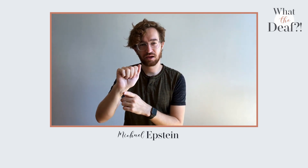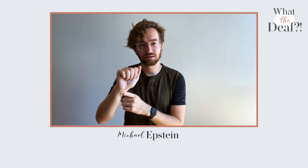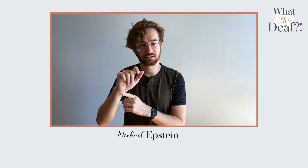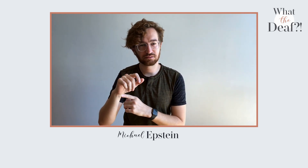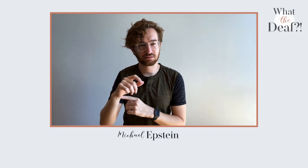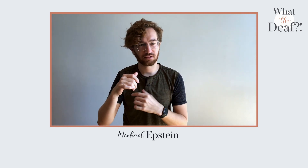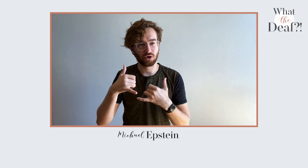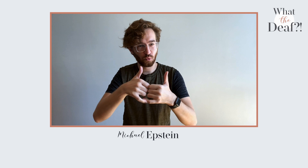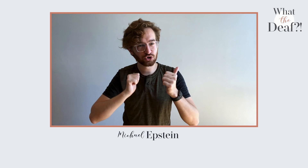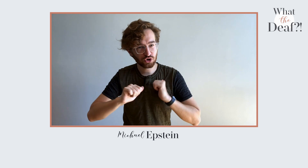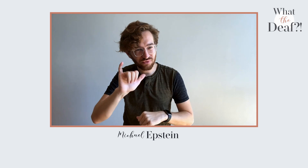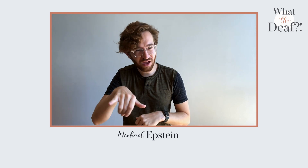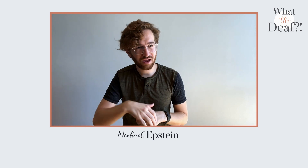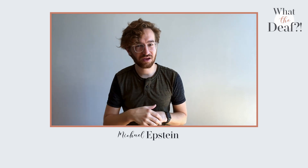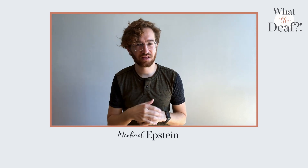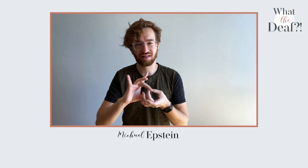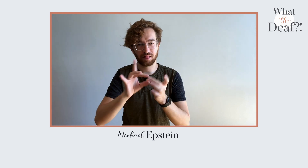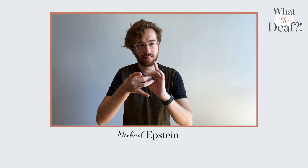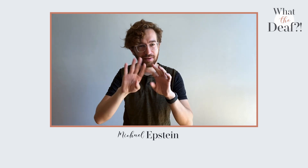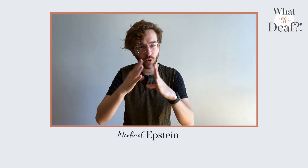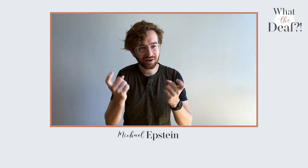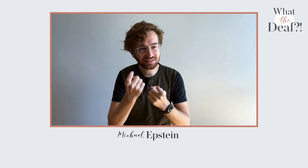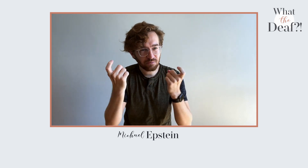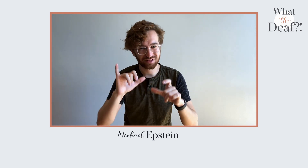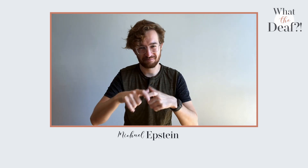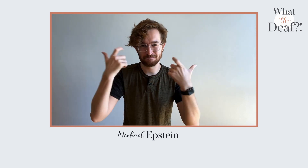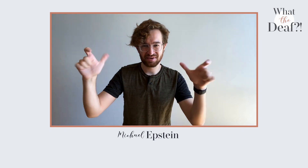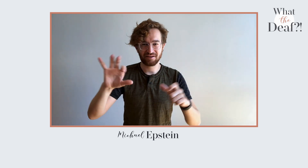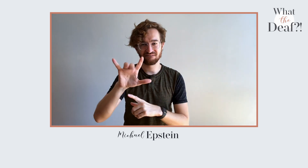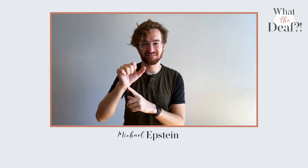like the VMA awards shows, Olympic opening ceremonies, big flashy venues.